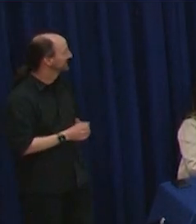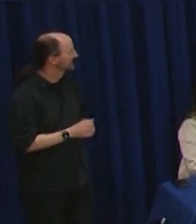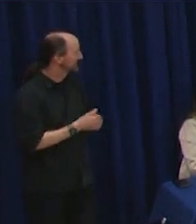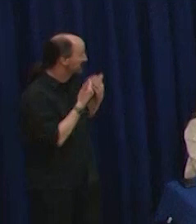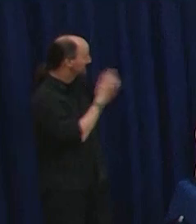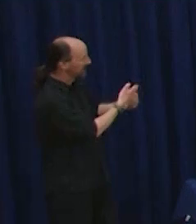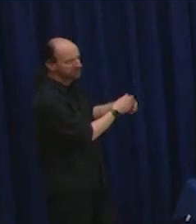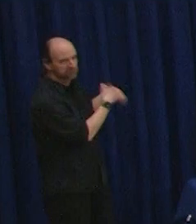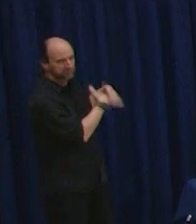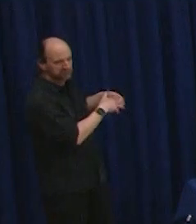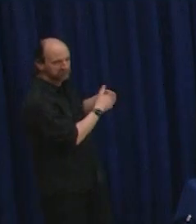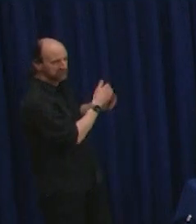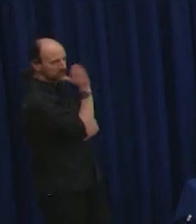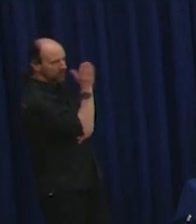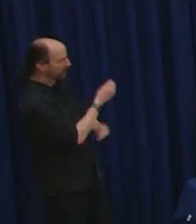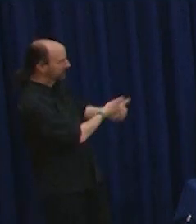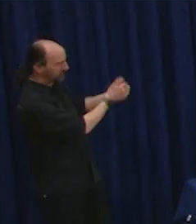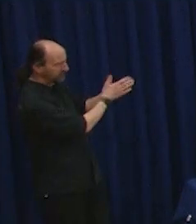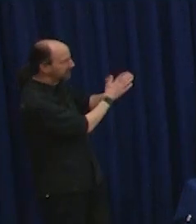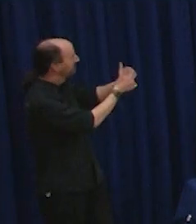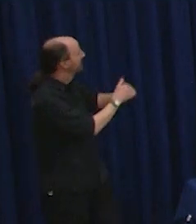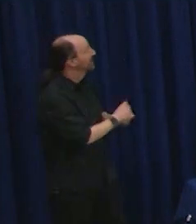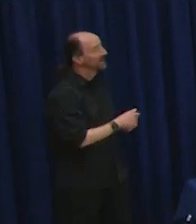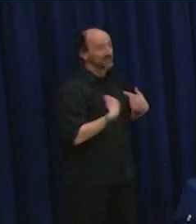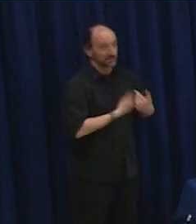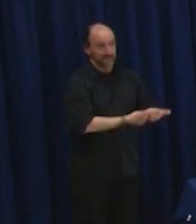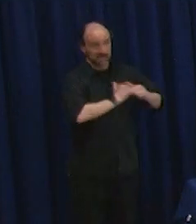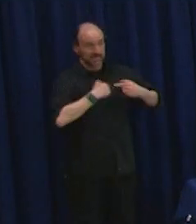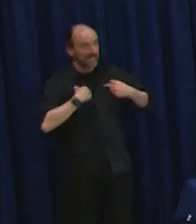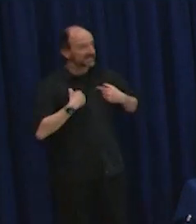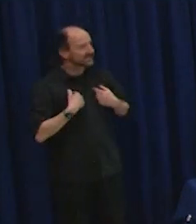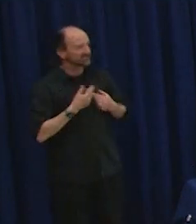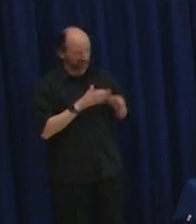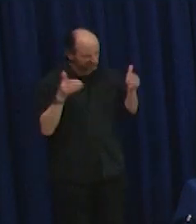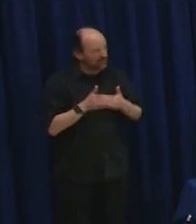talk. I'm going to do the next bit talk about some of the more medical things. I'm going to